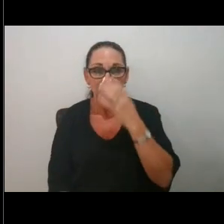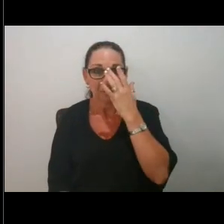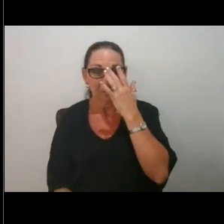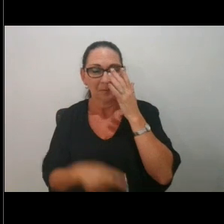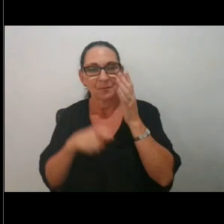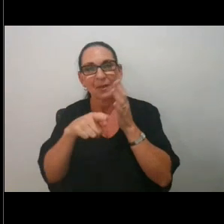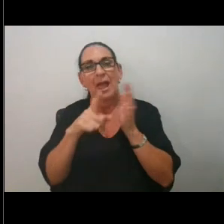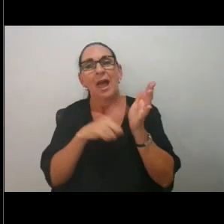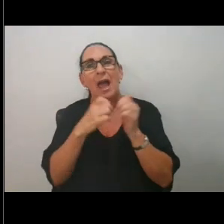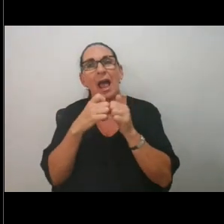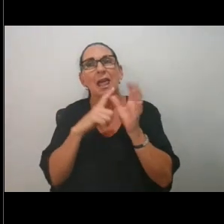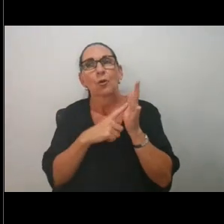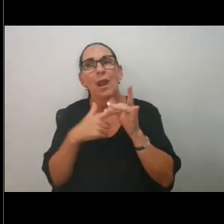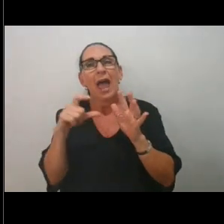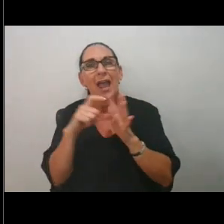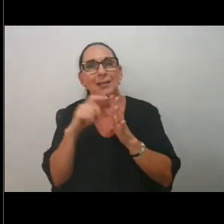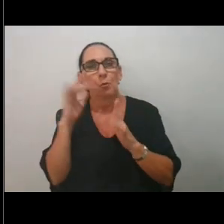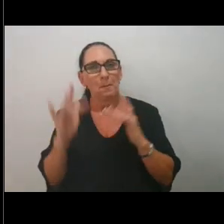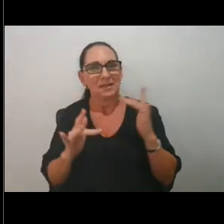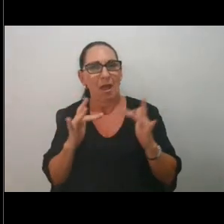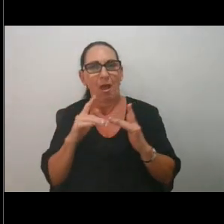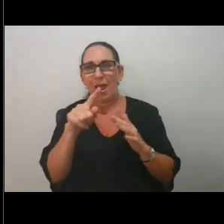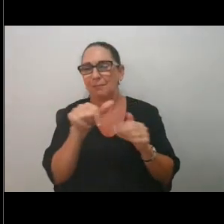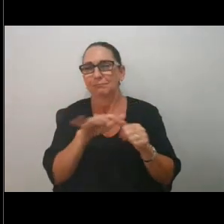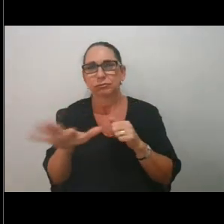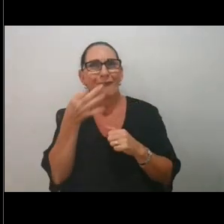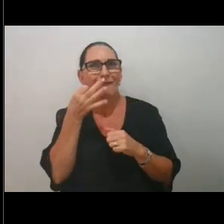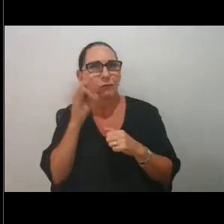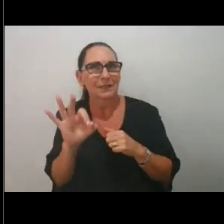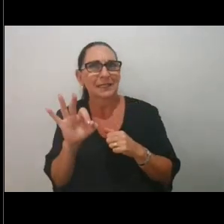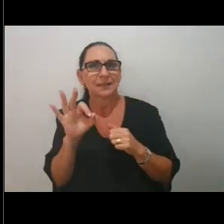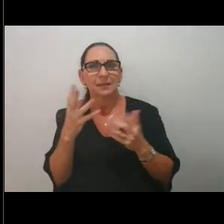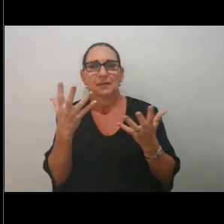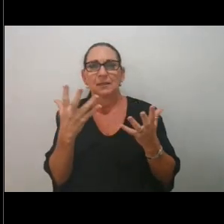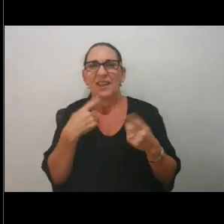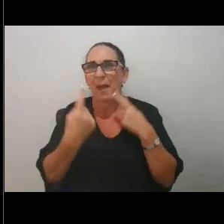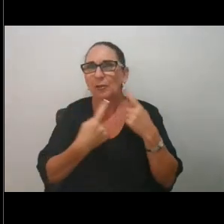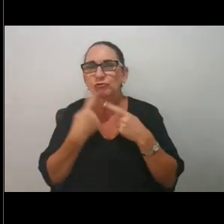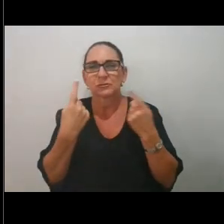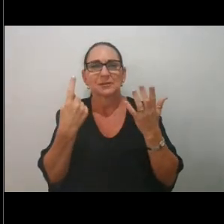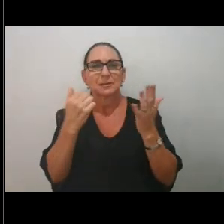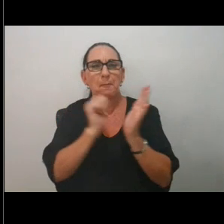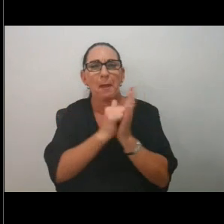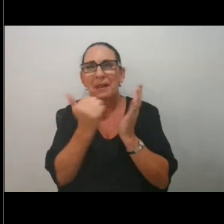heaps of great free Legal Information we've got lots of publications, guides fact sheets videos